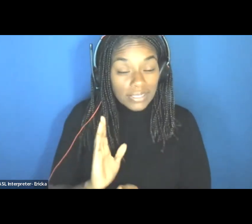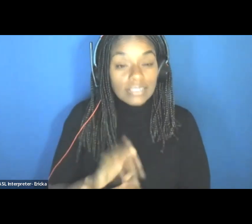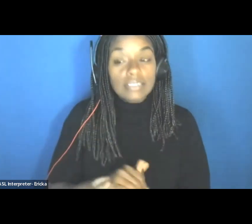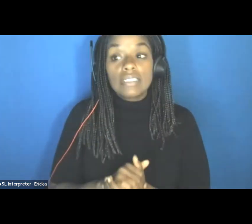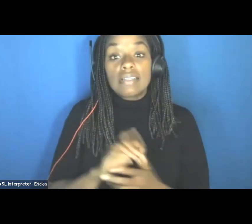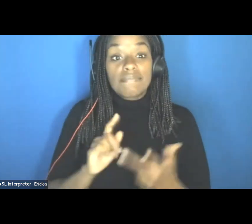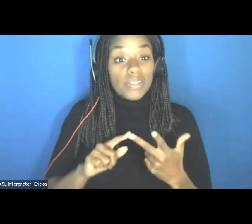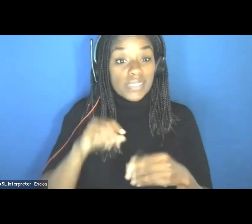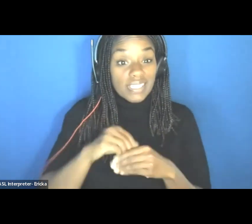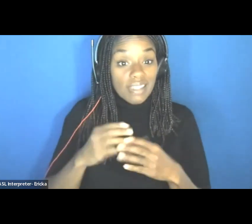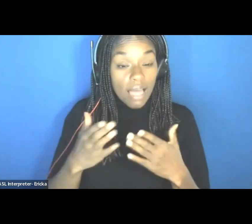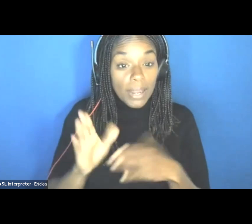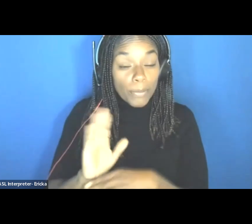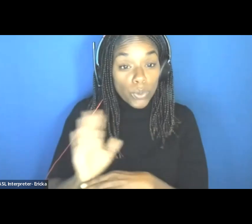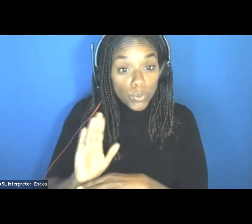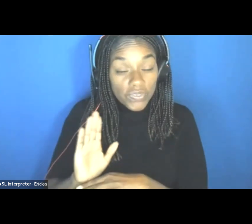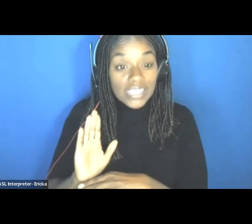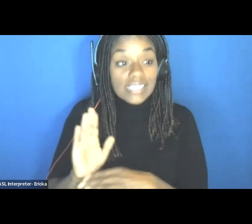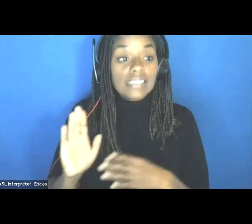He did a lot of civil rights actions.